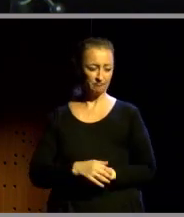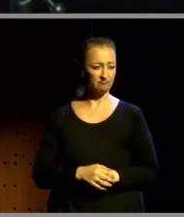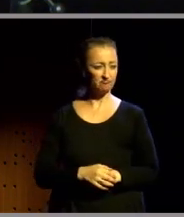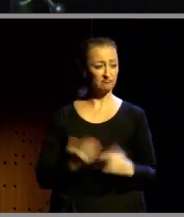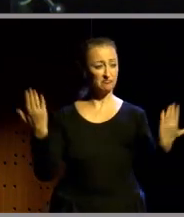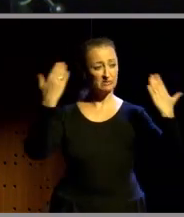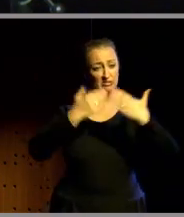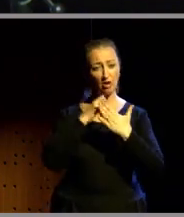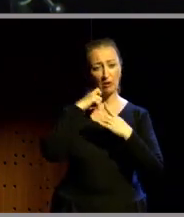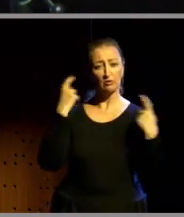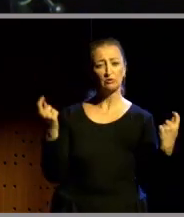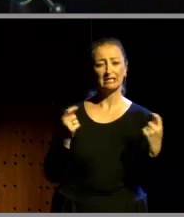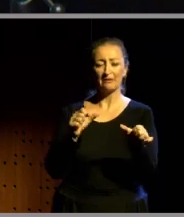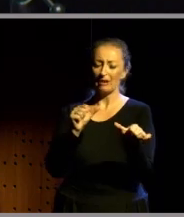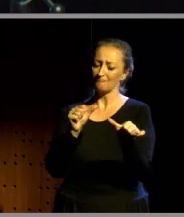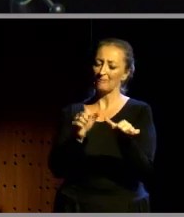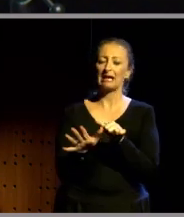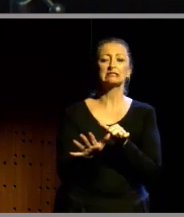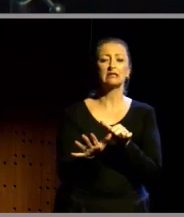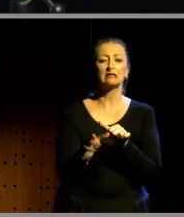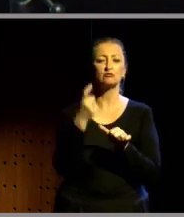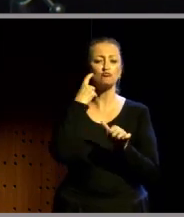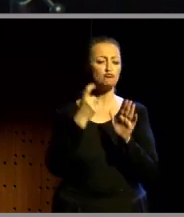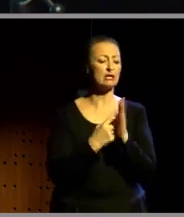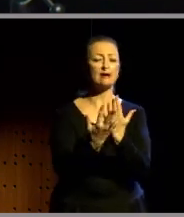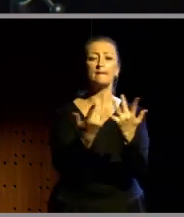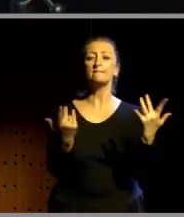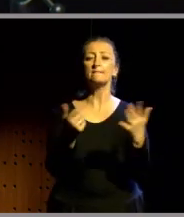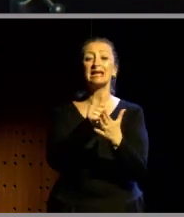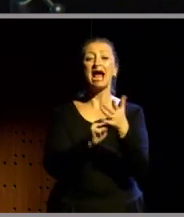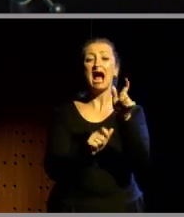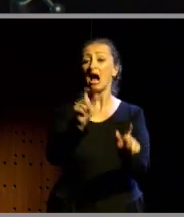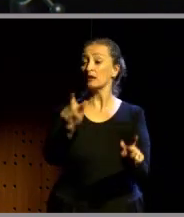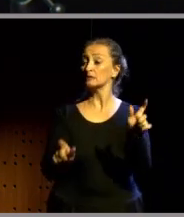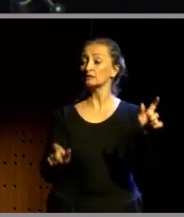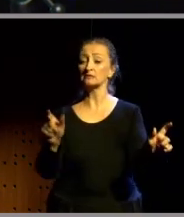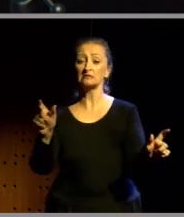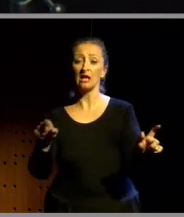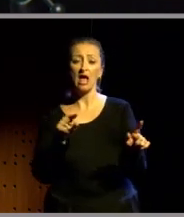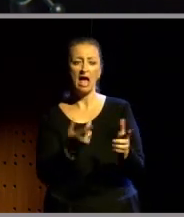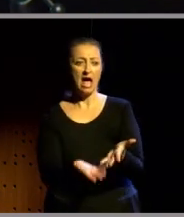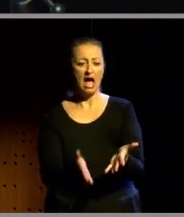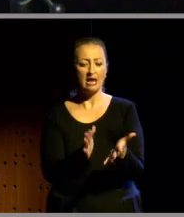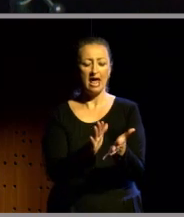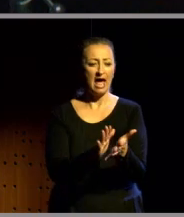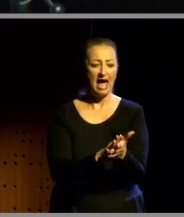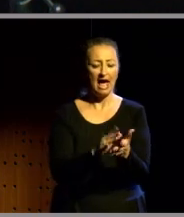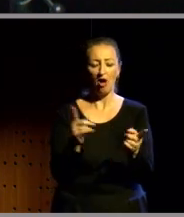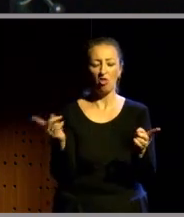to recognise the many artists and the ways in which they arrive at these important places